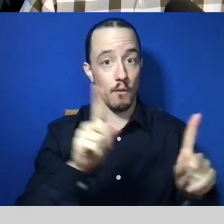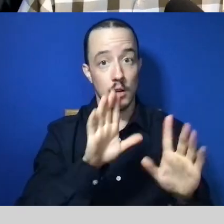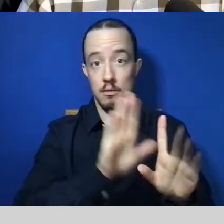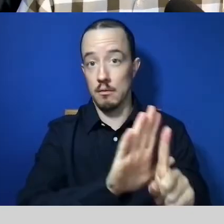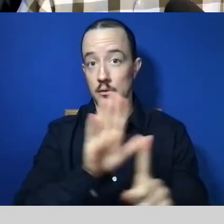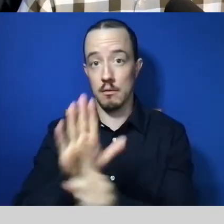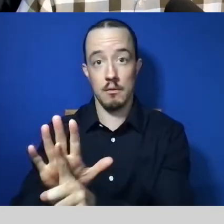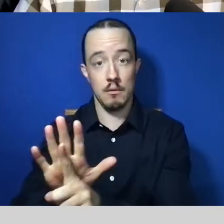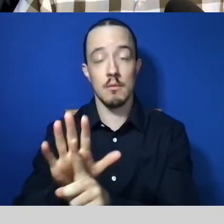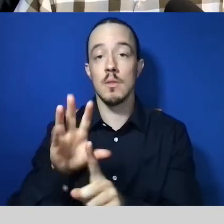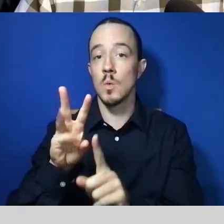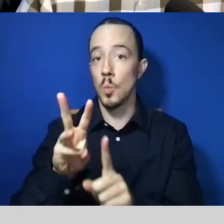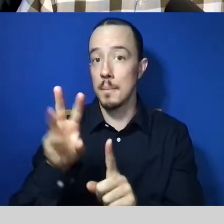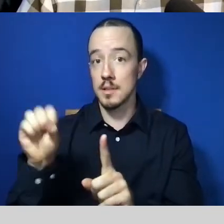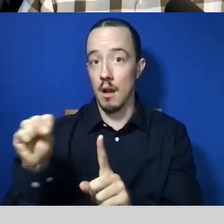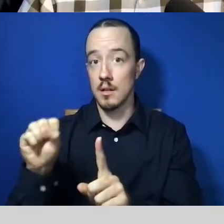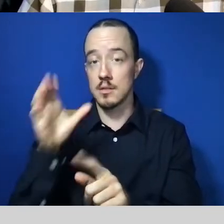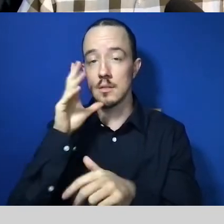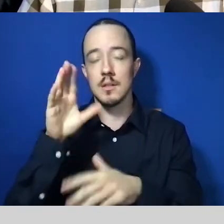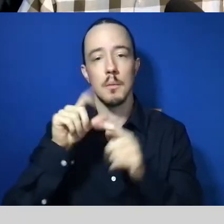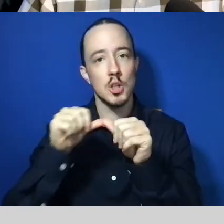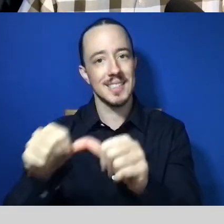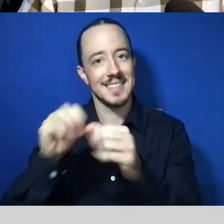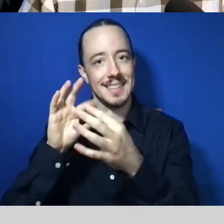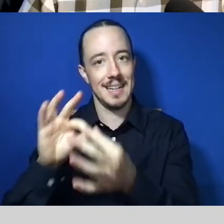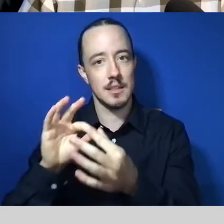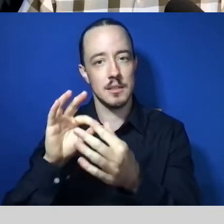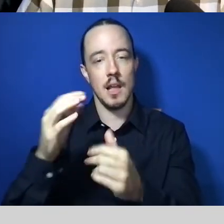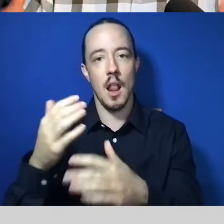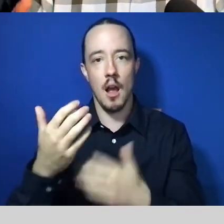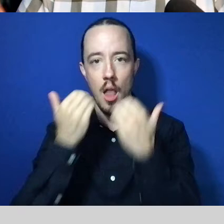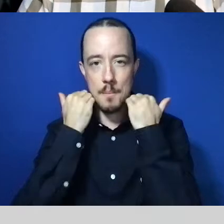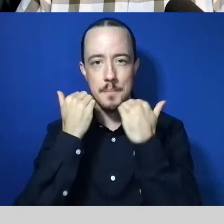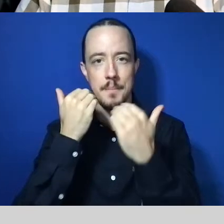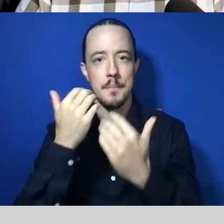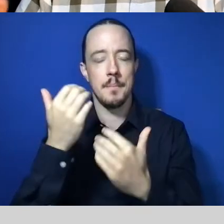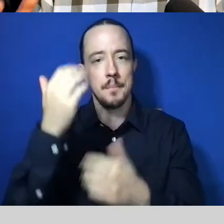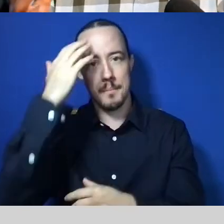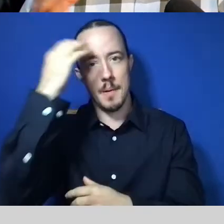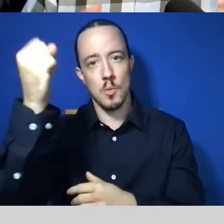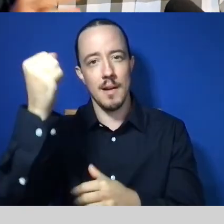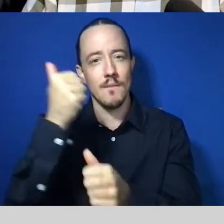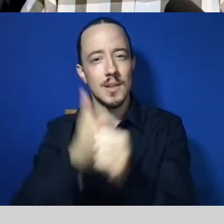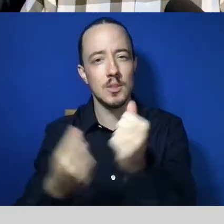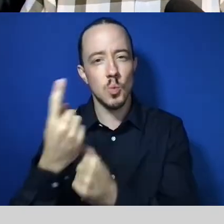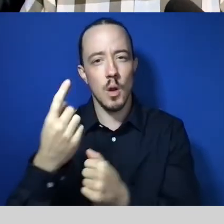that use a specific amount of memory for each one that's connected. So as more people connect to the application,